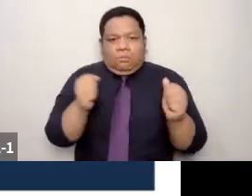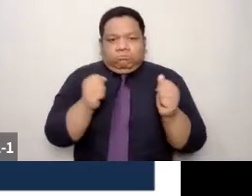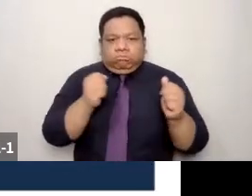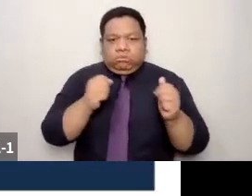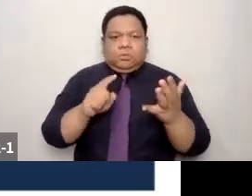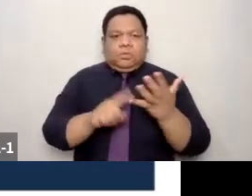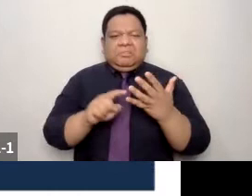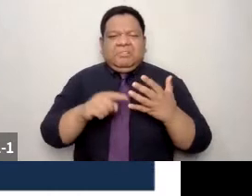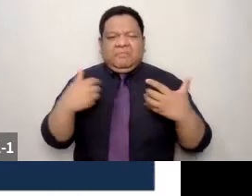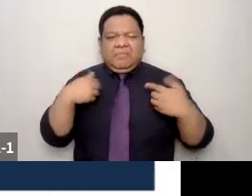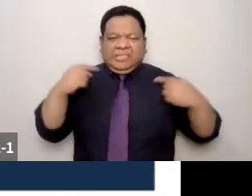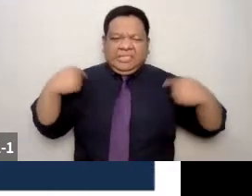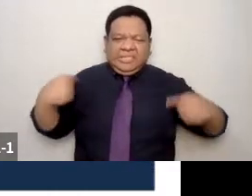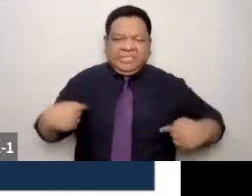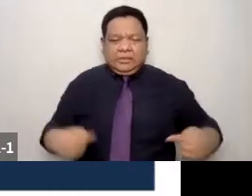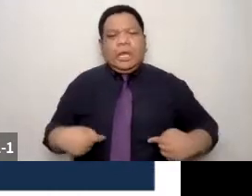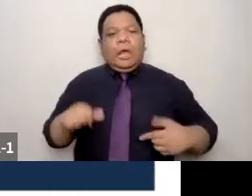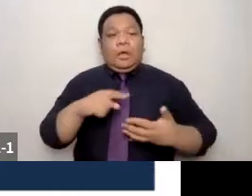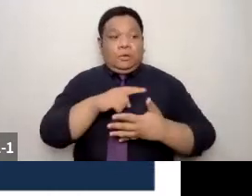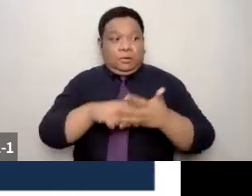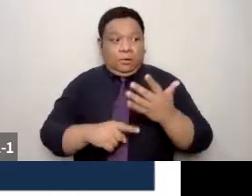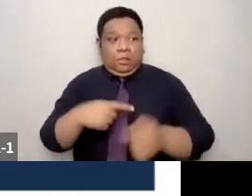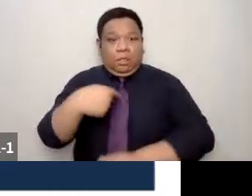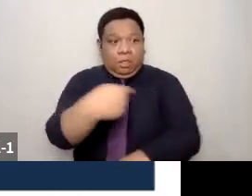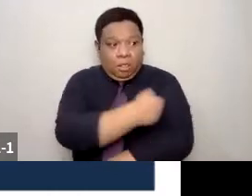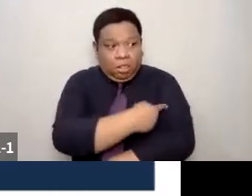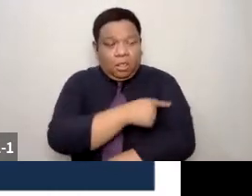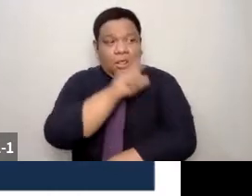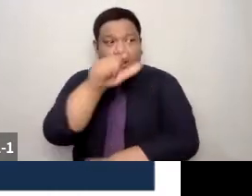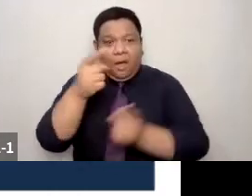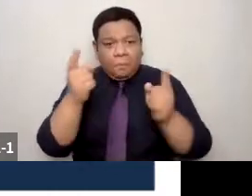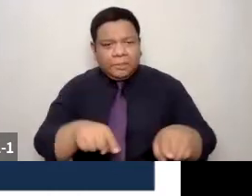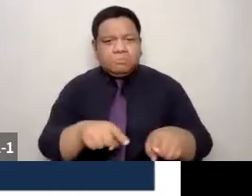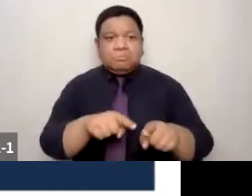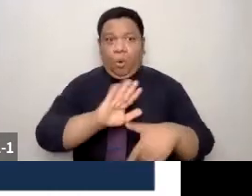These are symptoms that you might not get but possible to acquire.